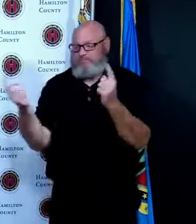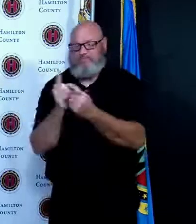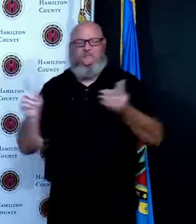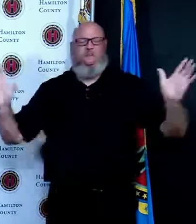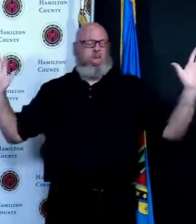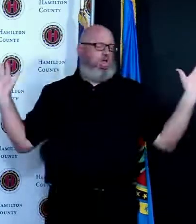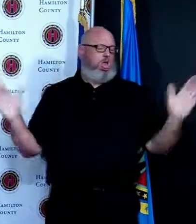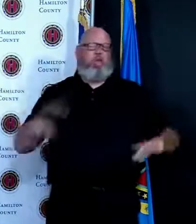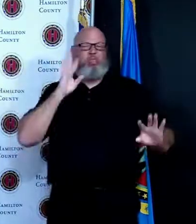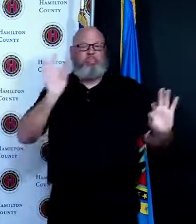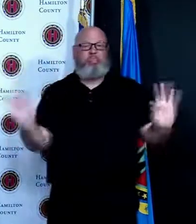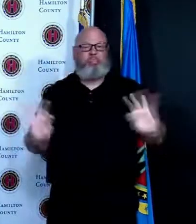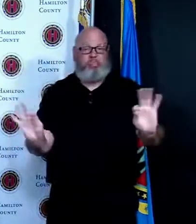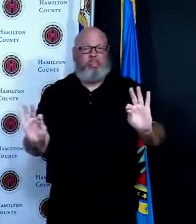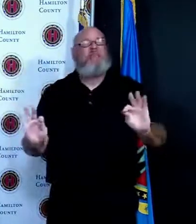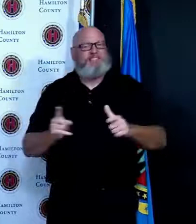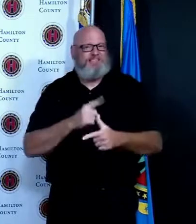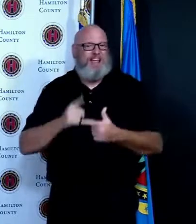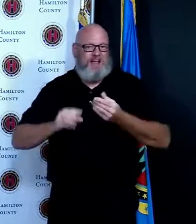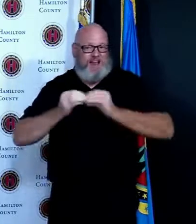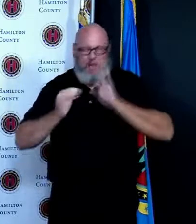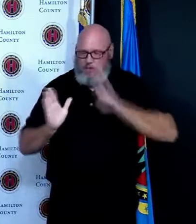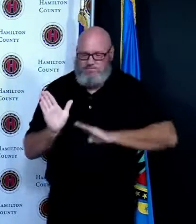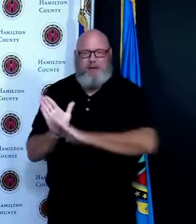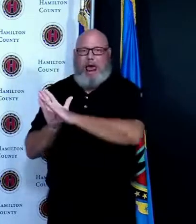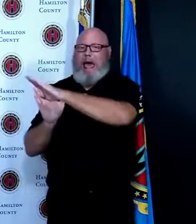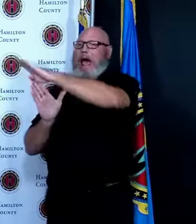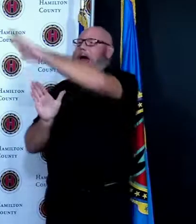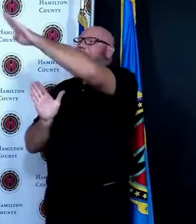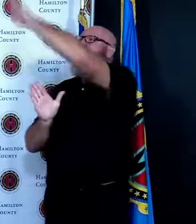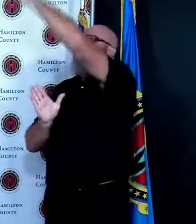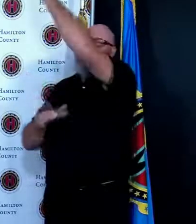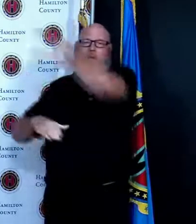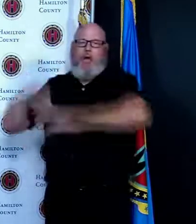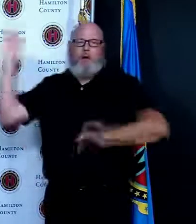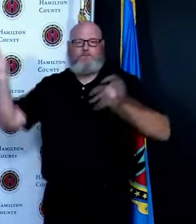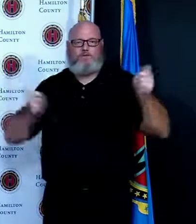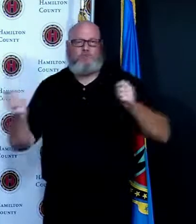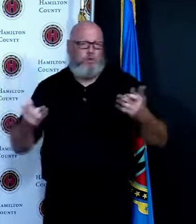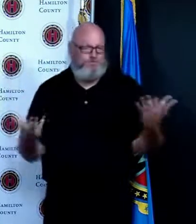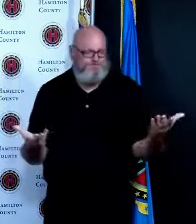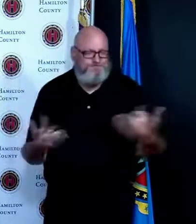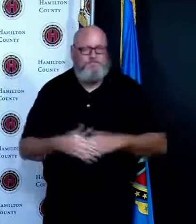Assistant County Administrator will give an update on the cares act funding including updates on the